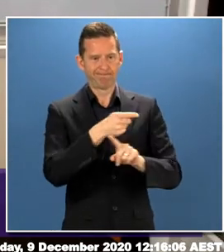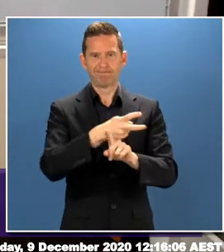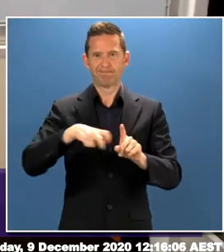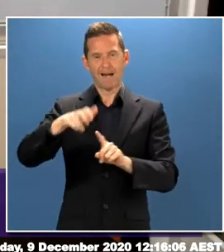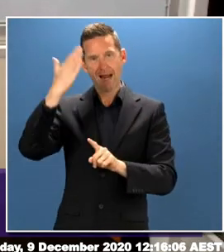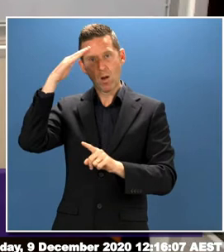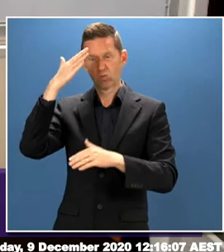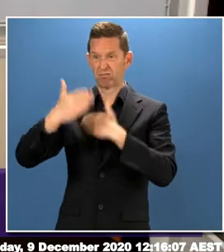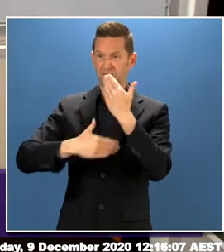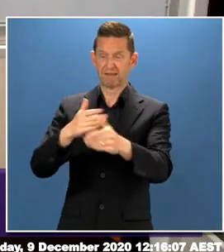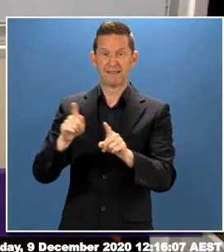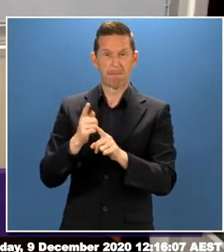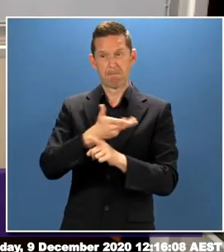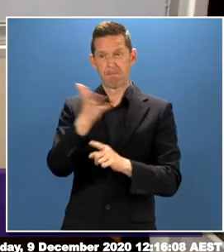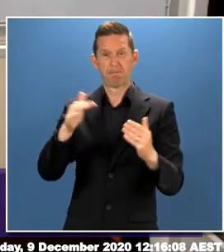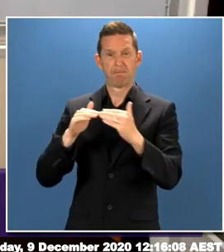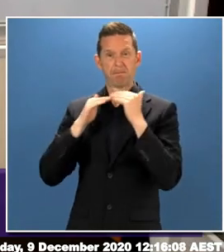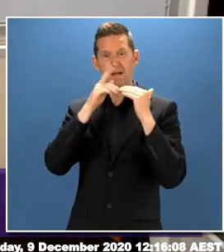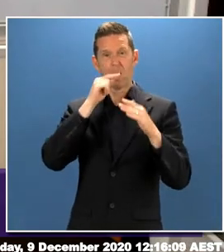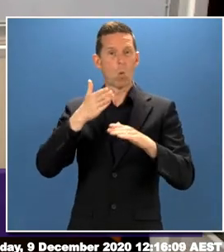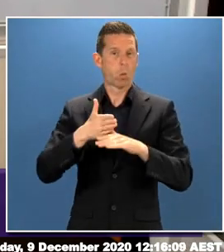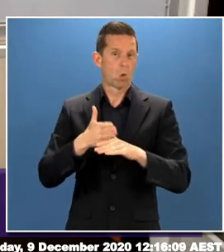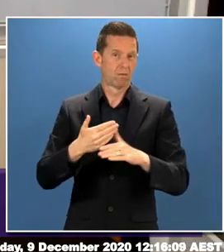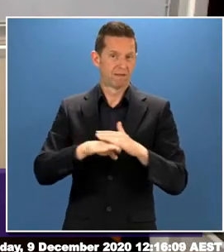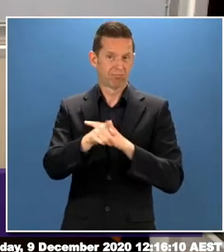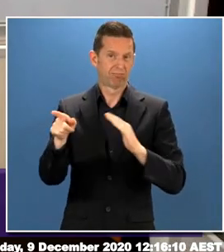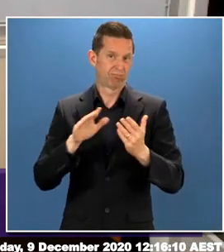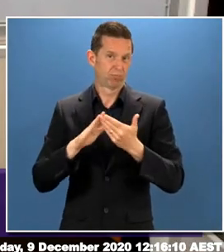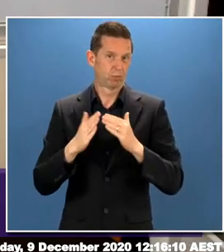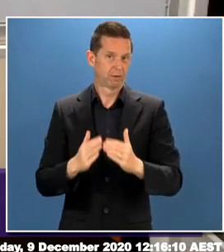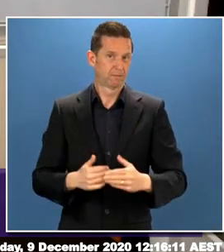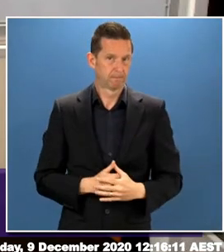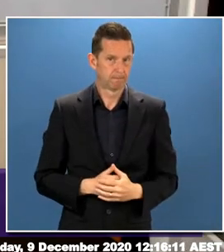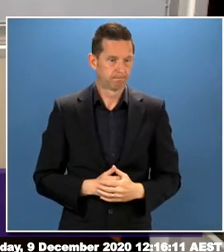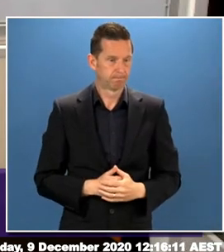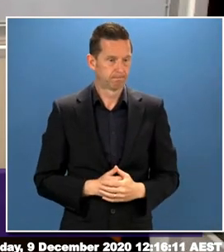and contributing just like anybody else. And how did you start out? Was there funding?